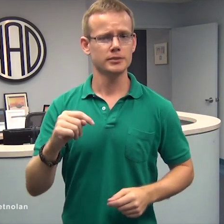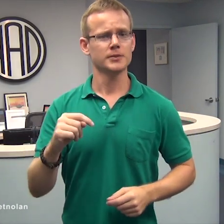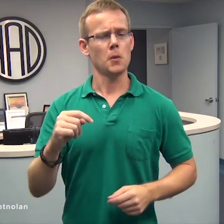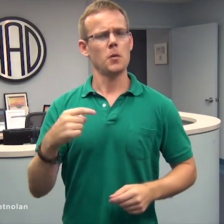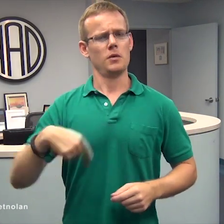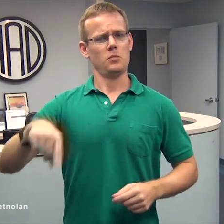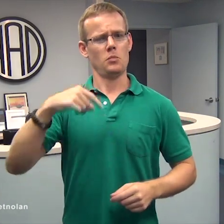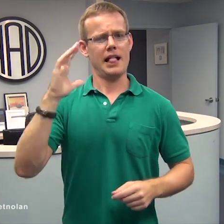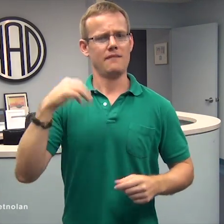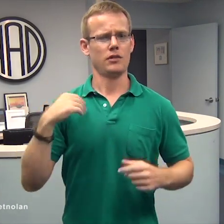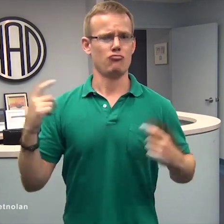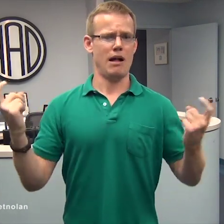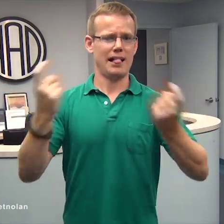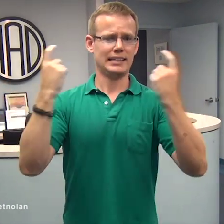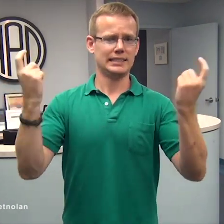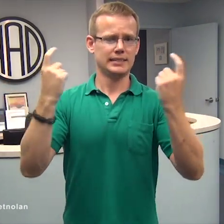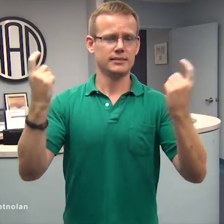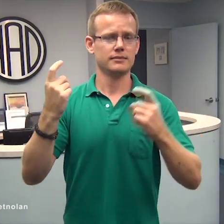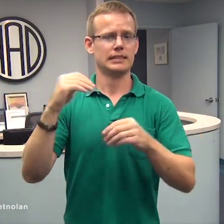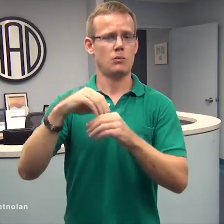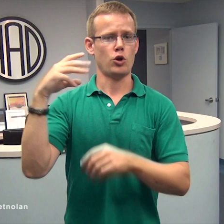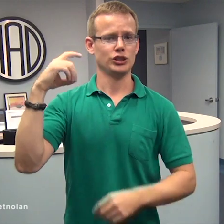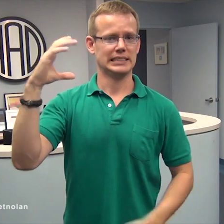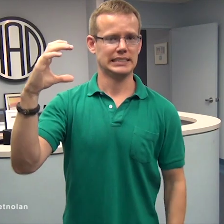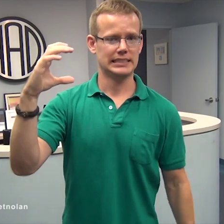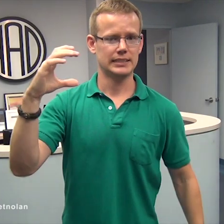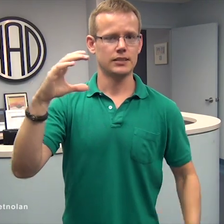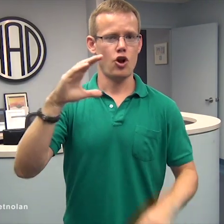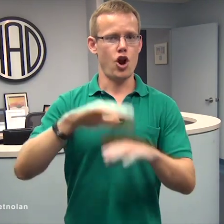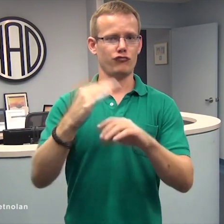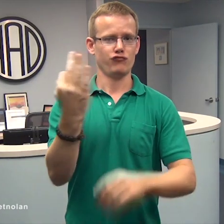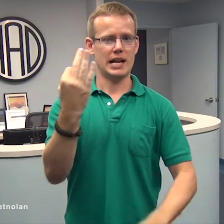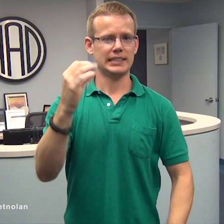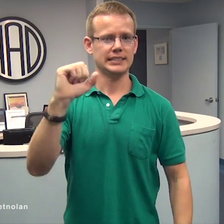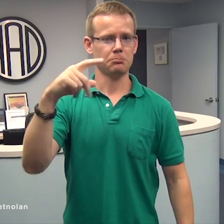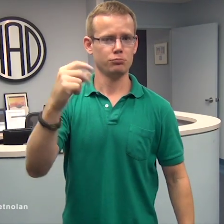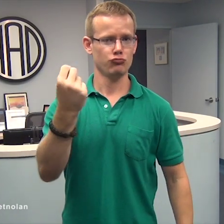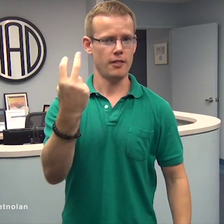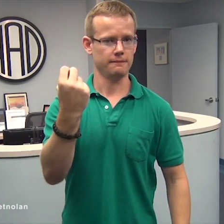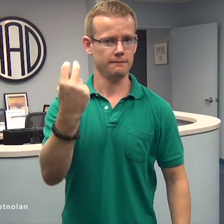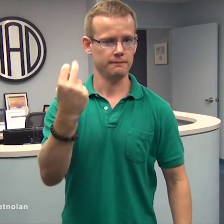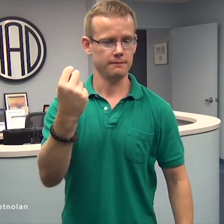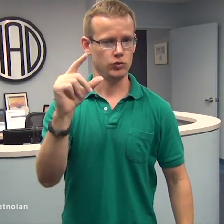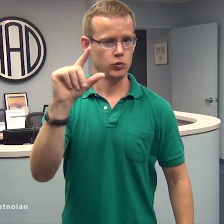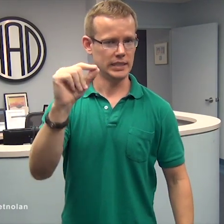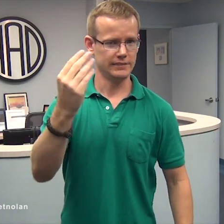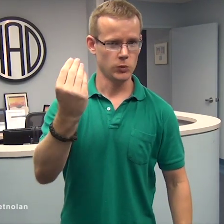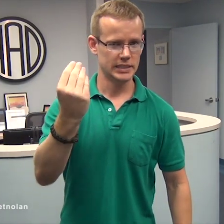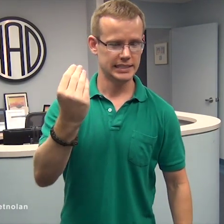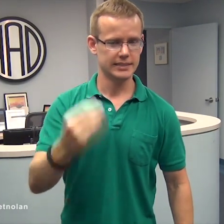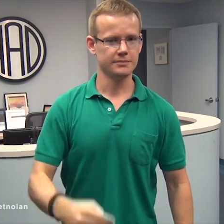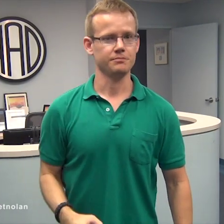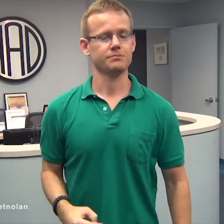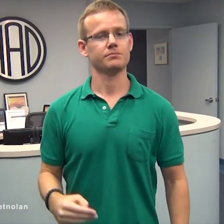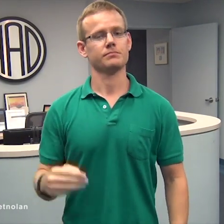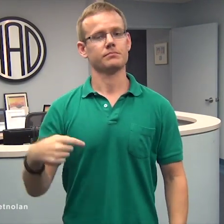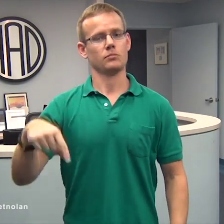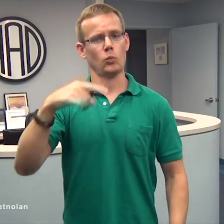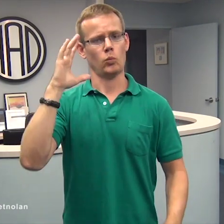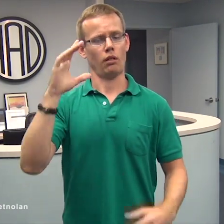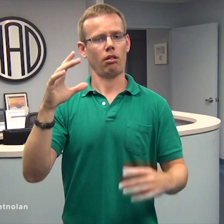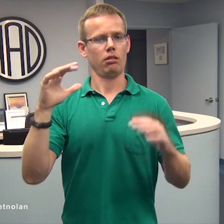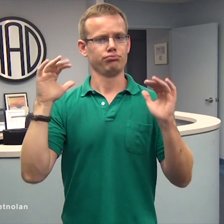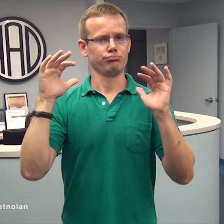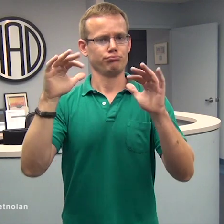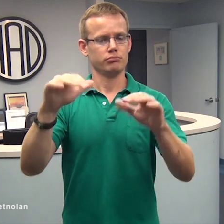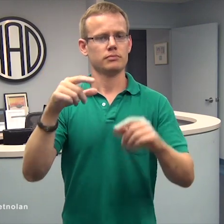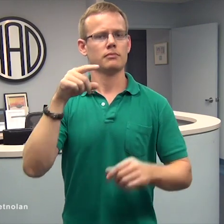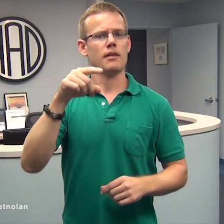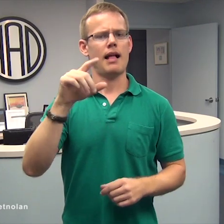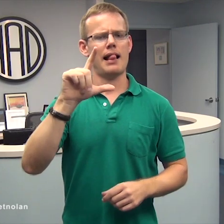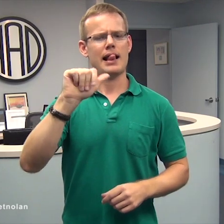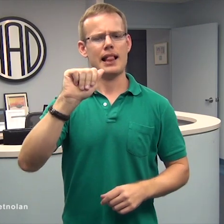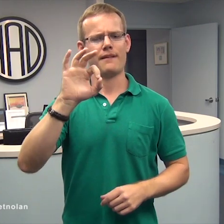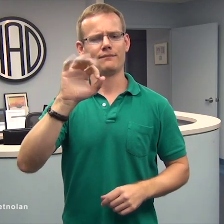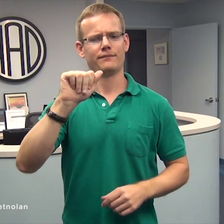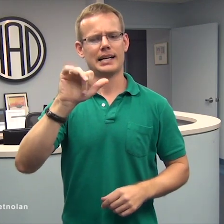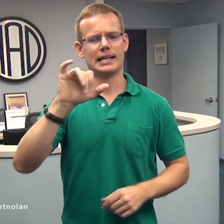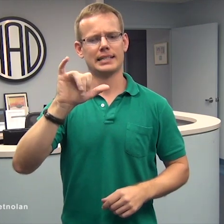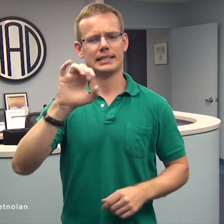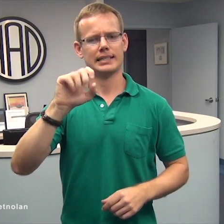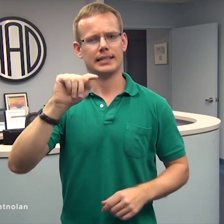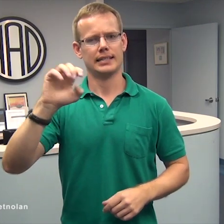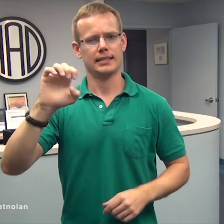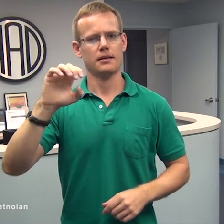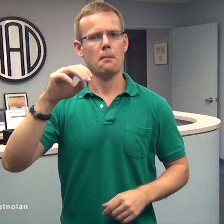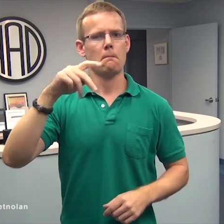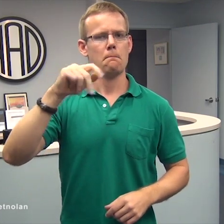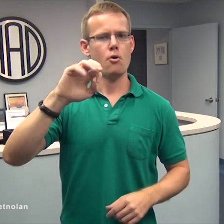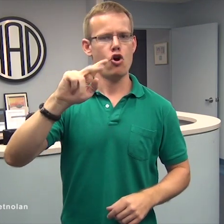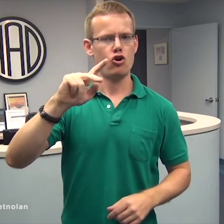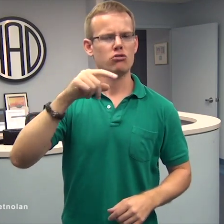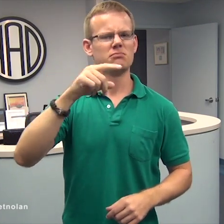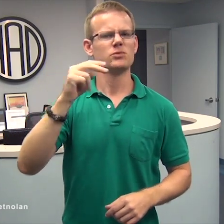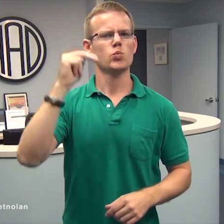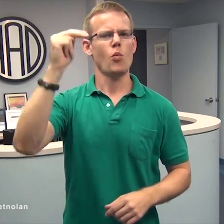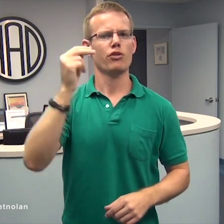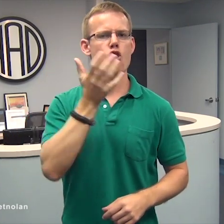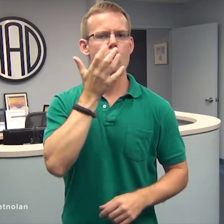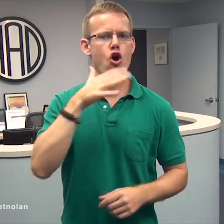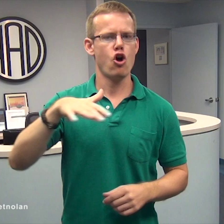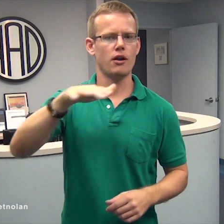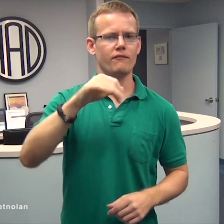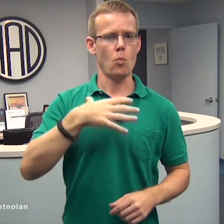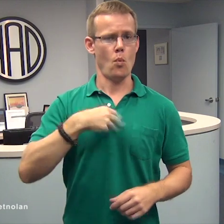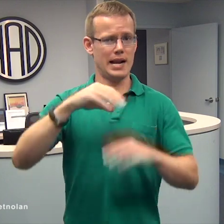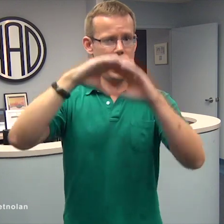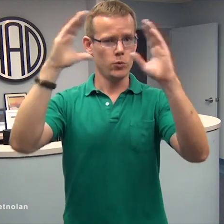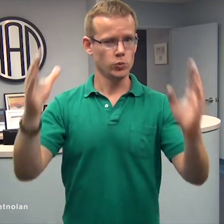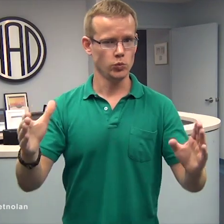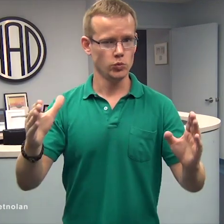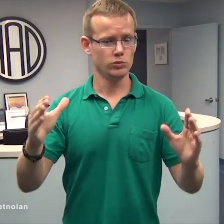we will have a rally on Friday September 12, 2014 at Lafayette Park at the north lawn of the White House.